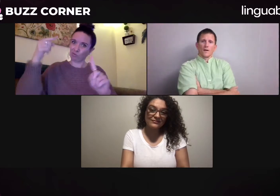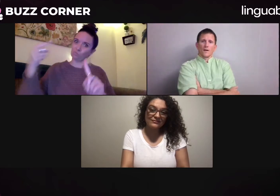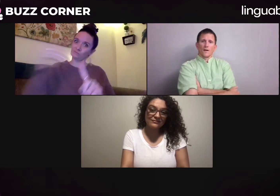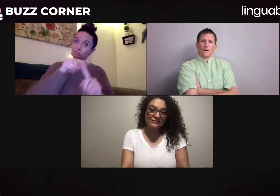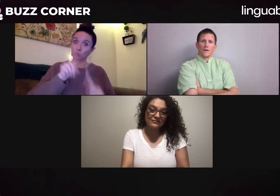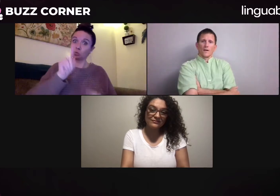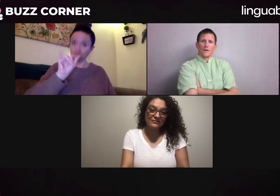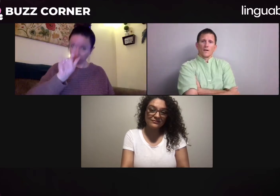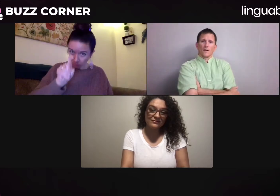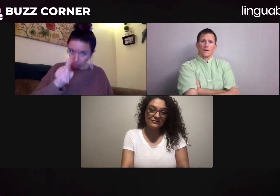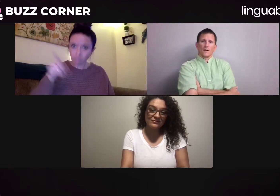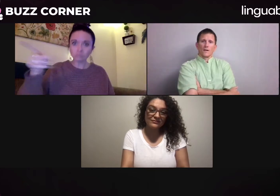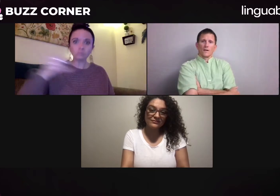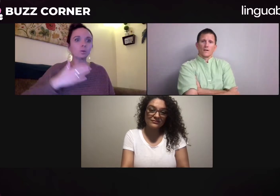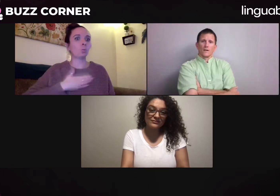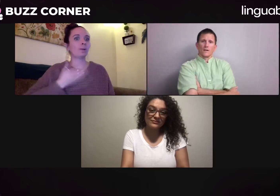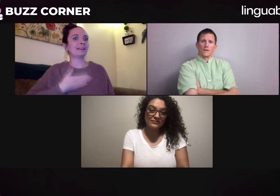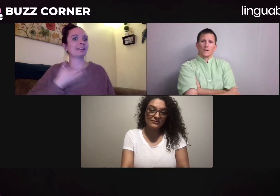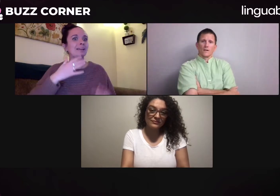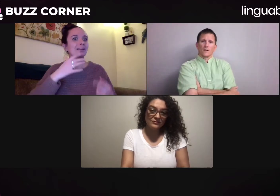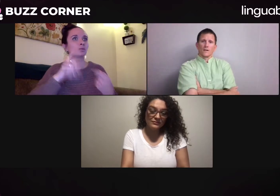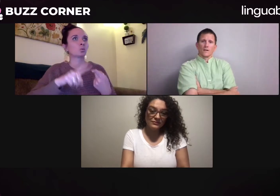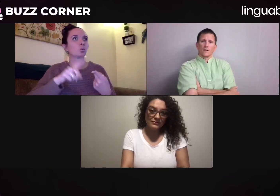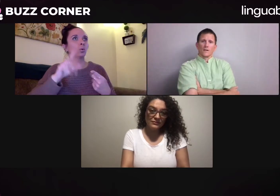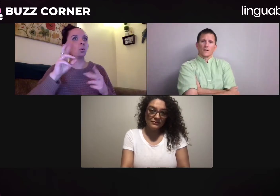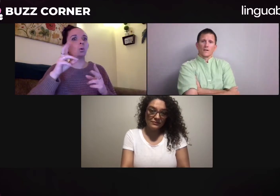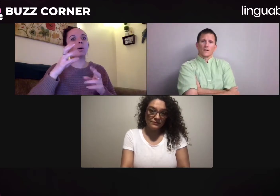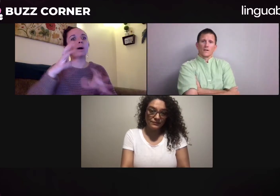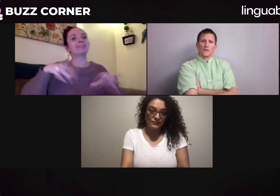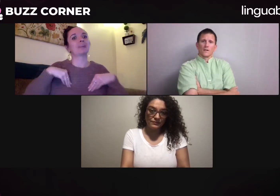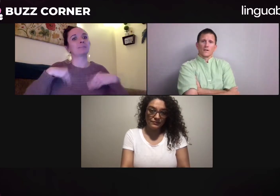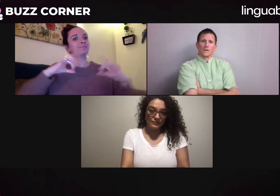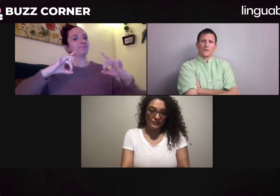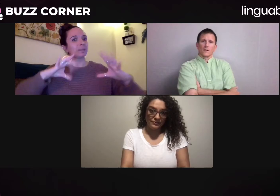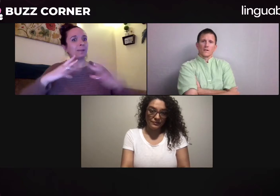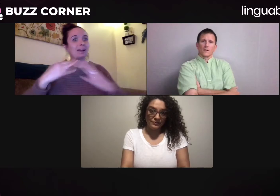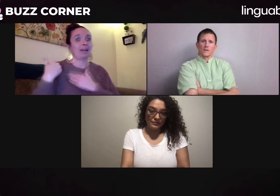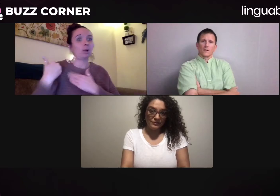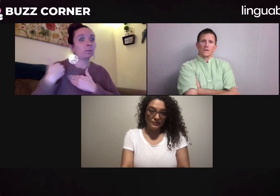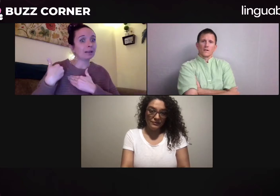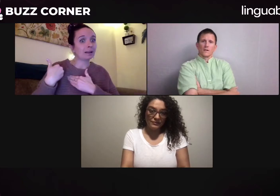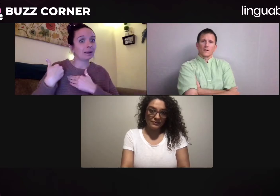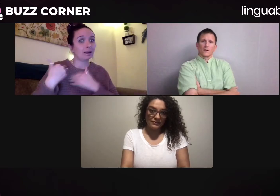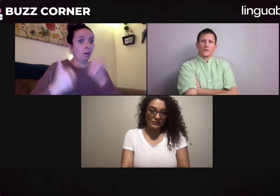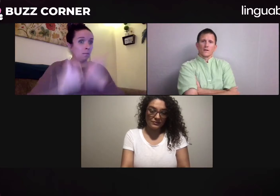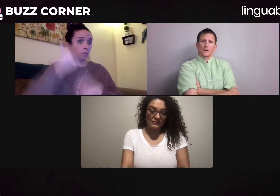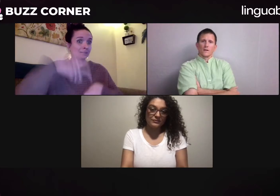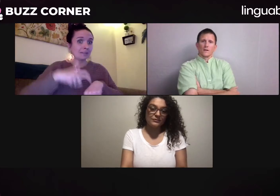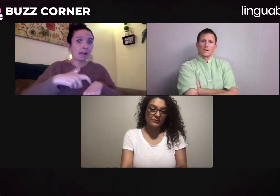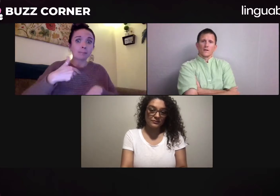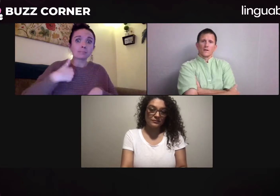and having someone who has a willingness to accept feedback and accountability.